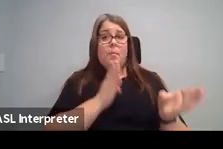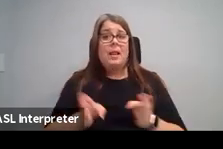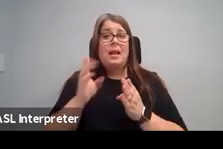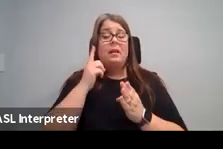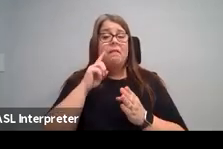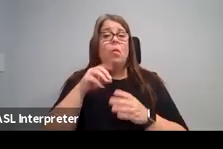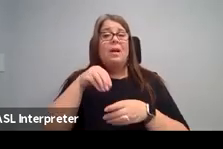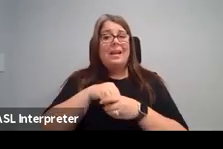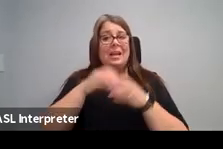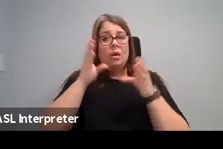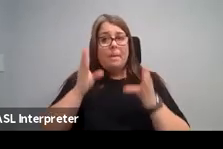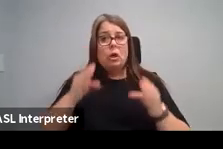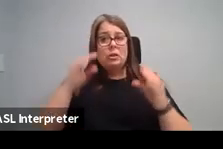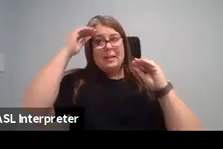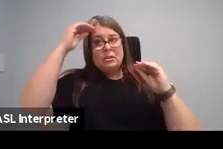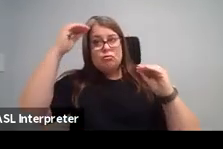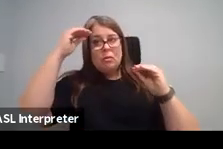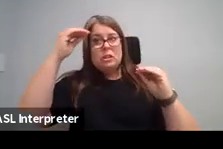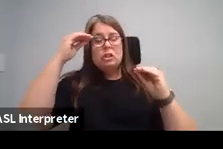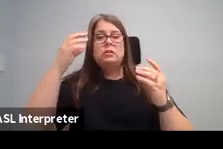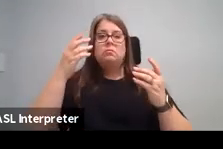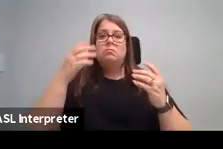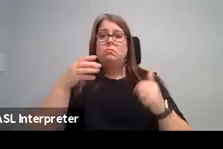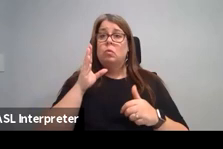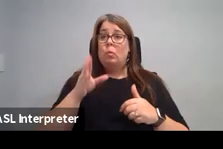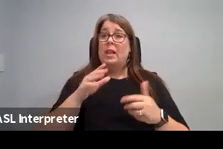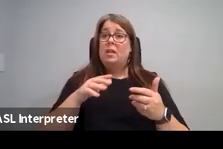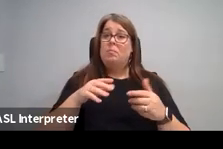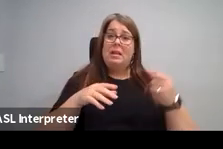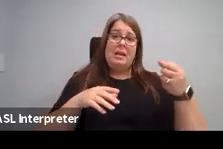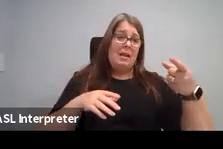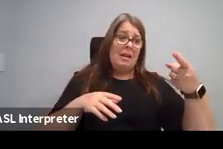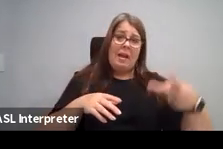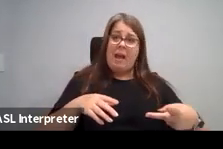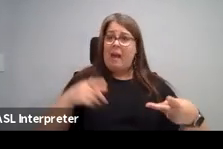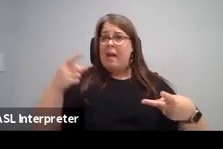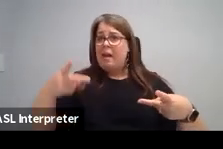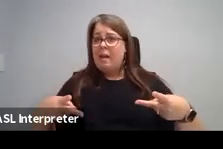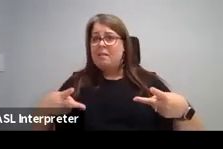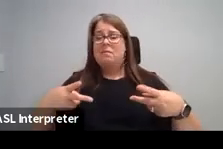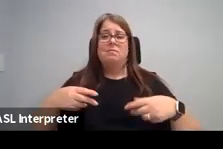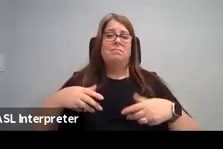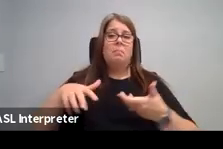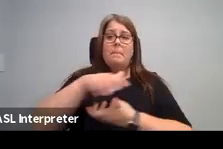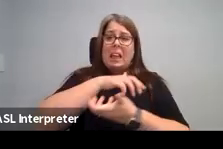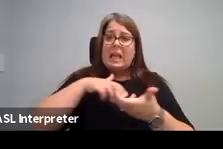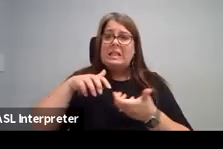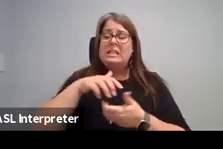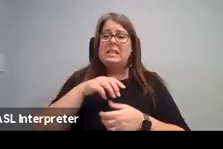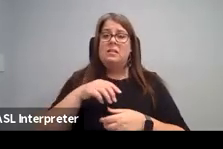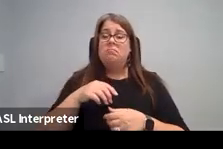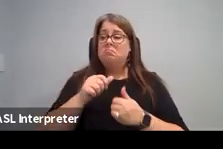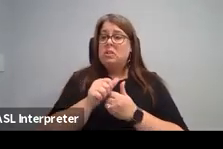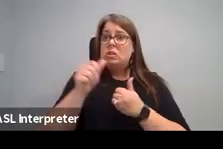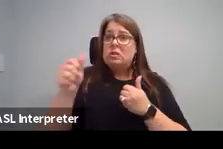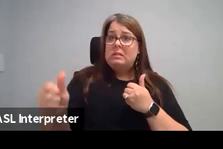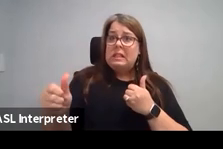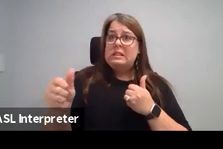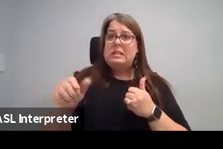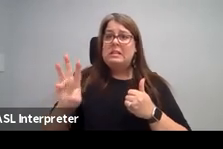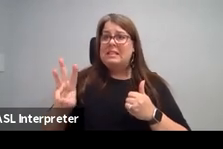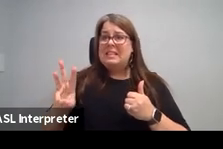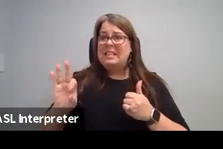Jewyl Alderson Clarke, SDCOE: what that might look like whether you go into a blended or a socially distanced environment, just kind of having an ear to the ground and knowing what's coming your way is helpful.